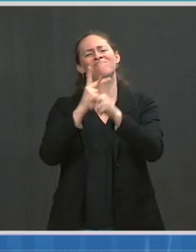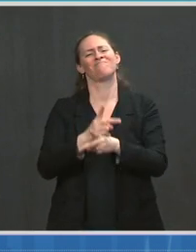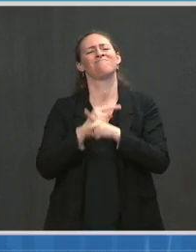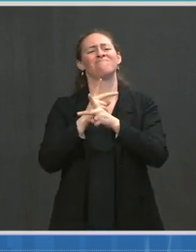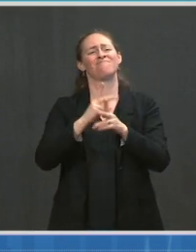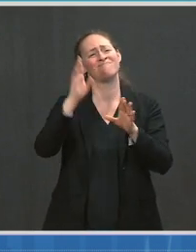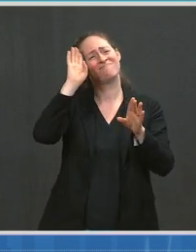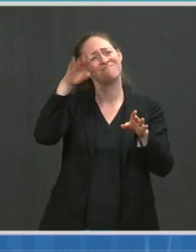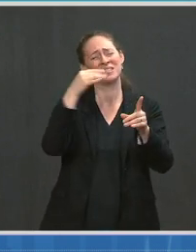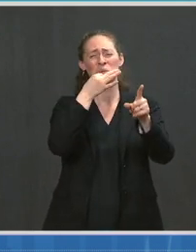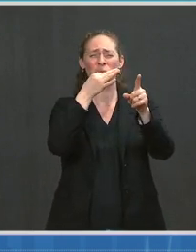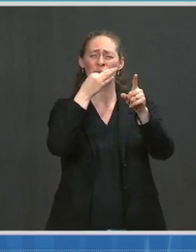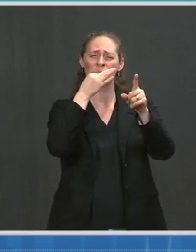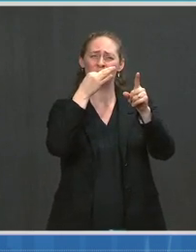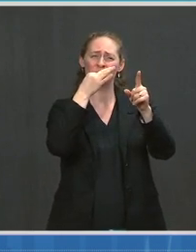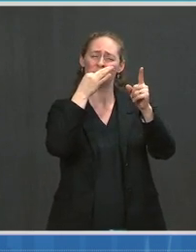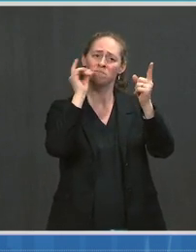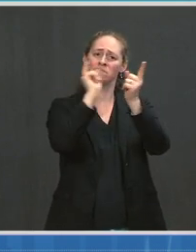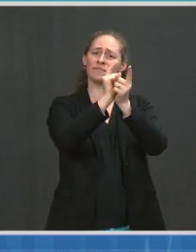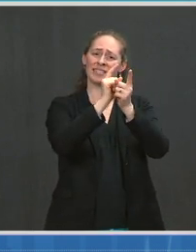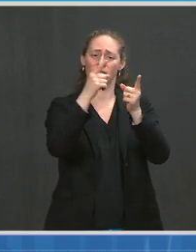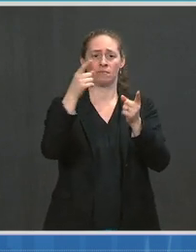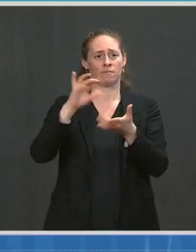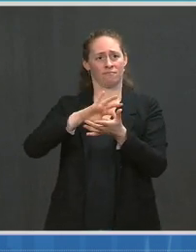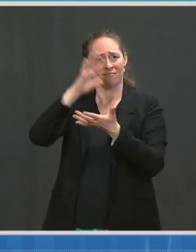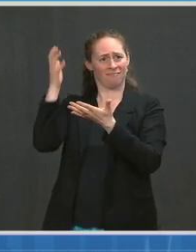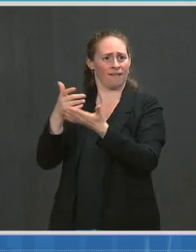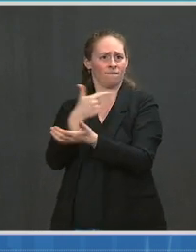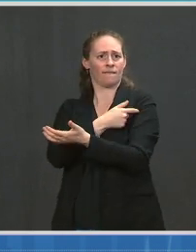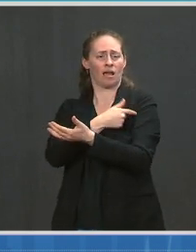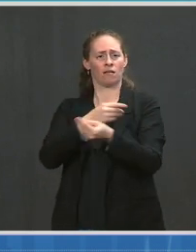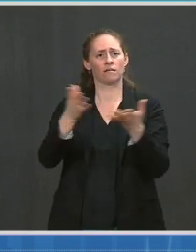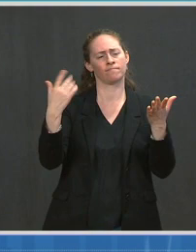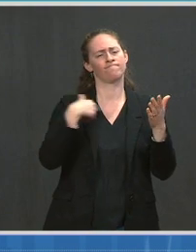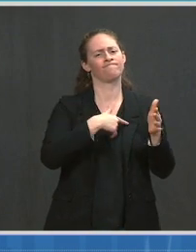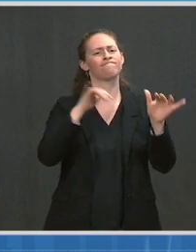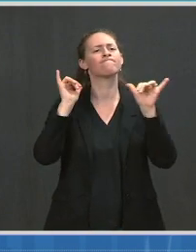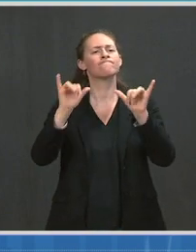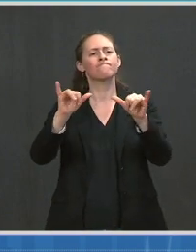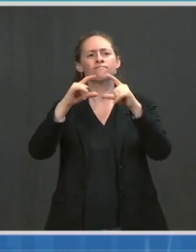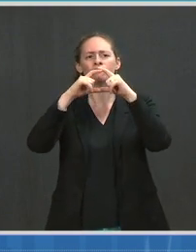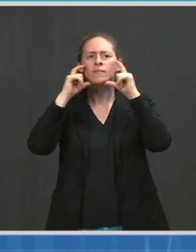We have a mask mandate at the federal land and buildings. We have it at the interstate level.